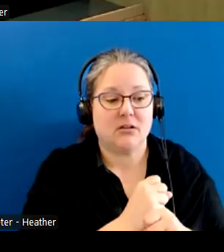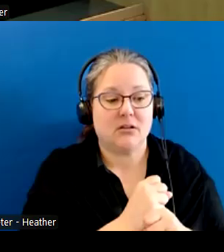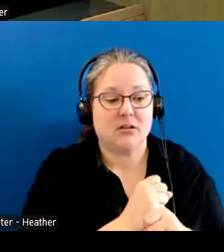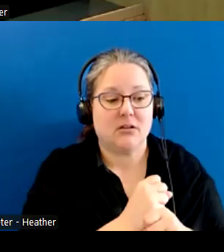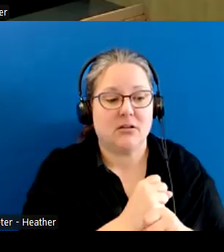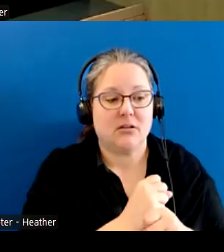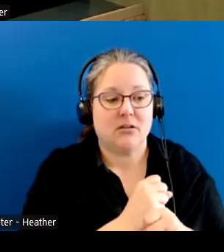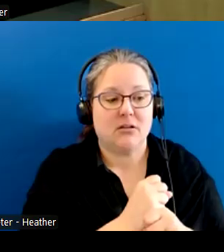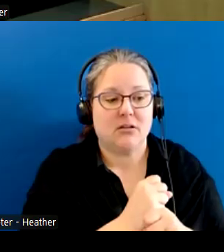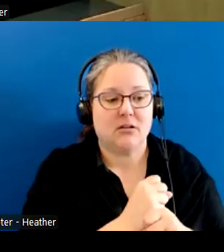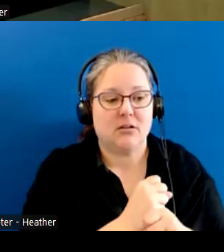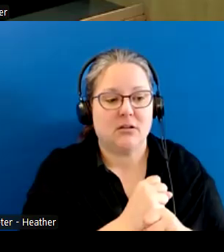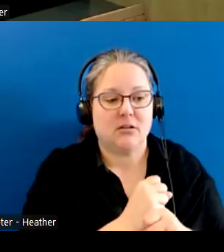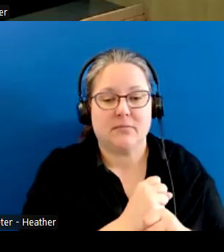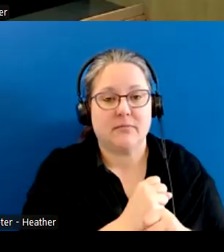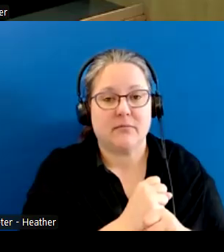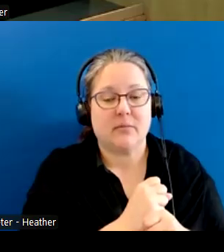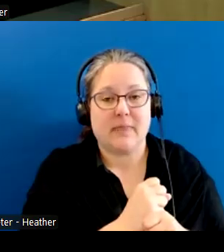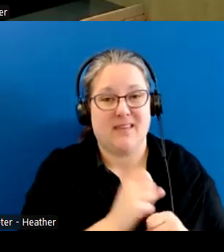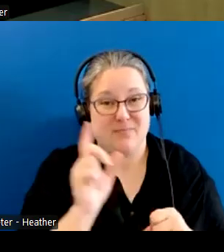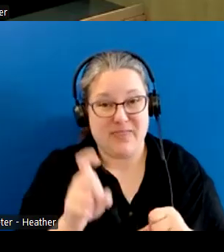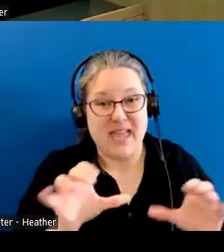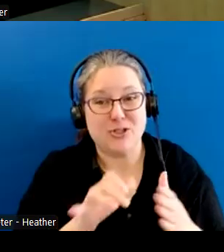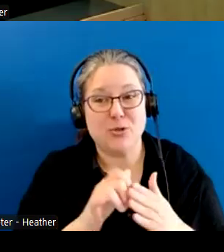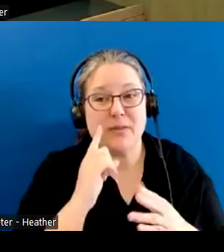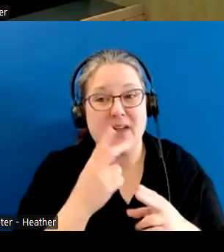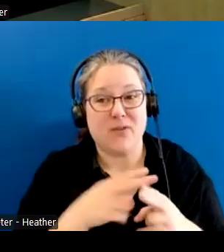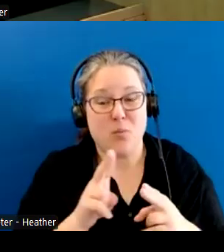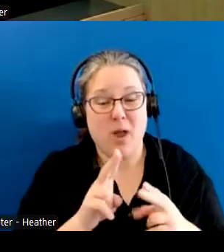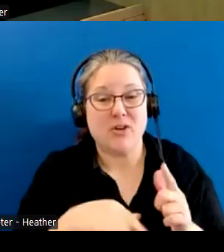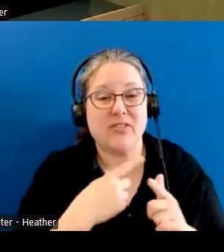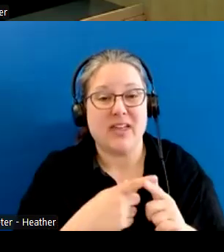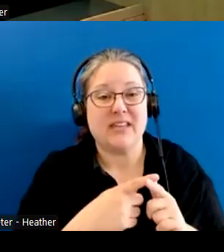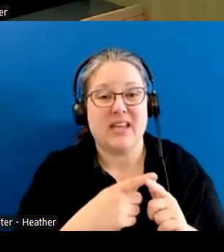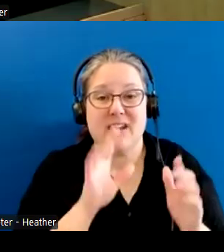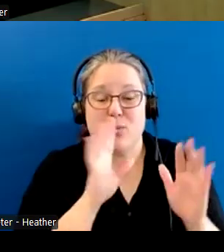centuries decades now but um they had to do that for a while and then it kind of calmed